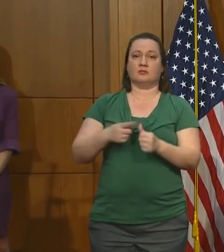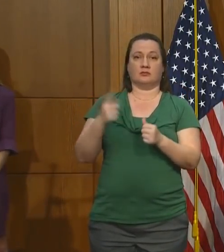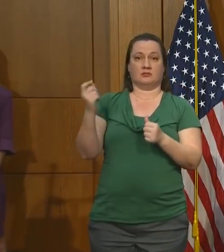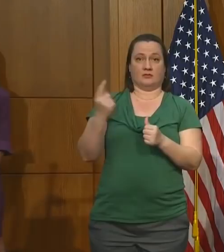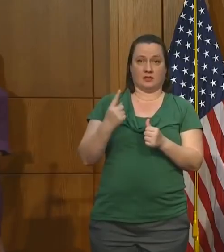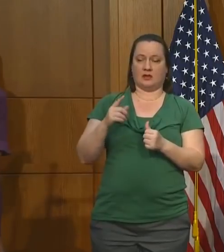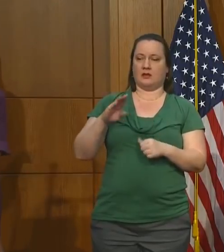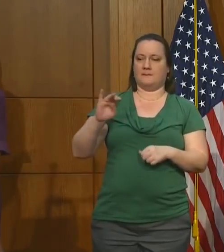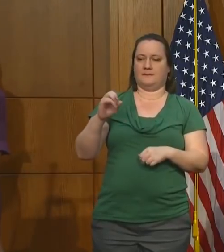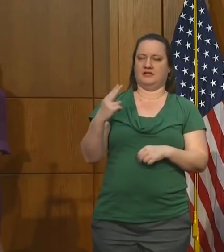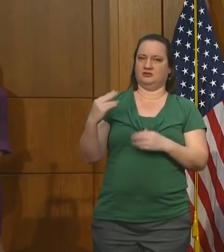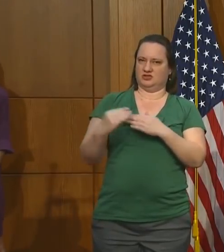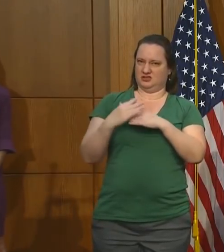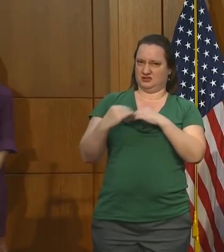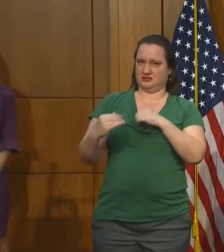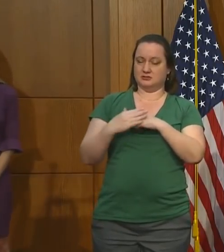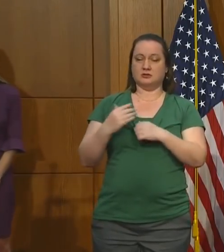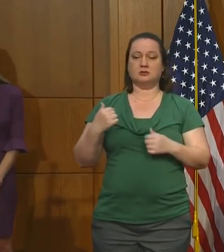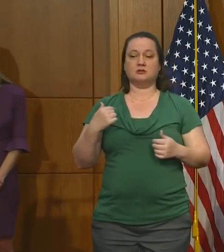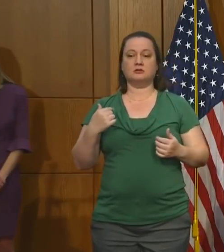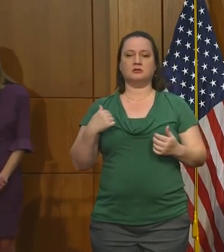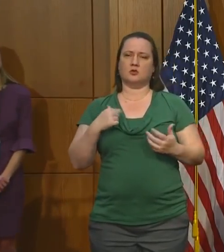AND I THINK THE QUESTION IS